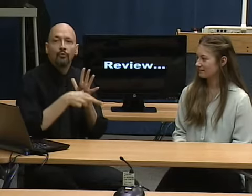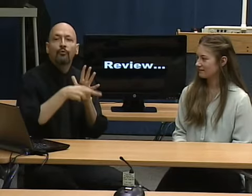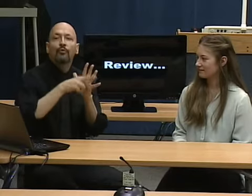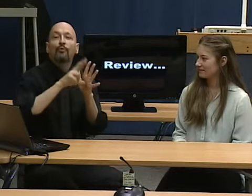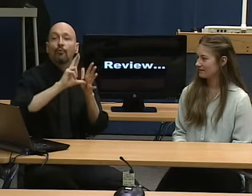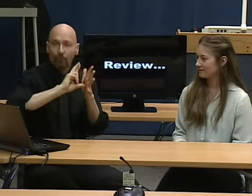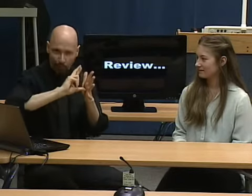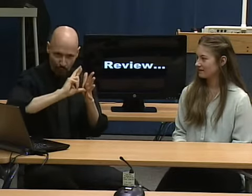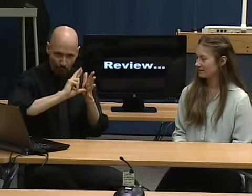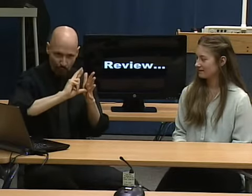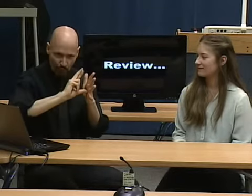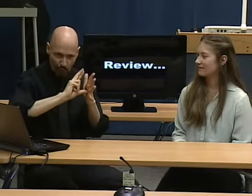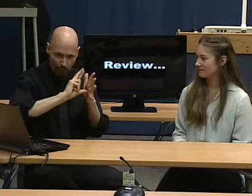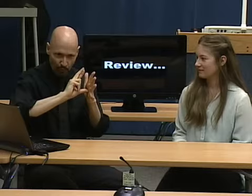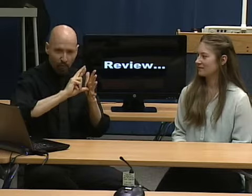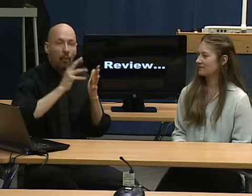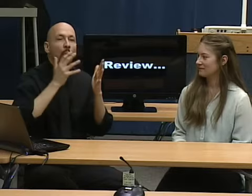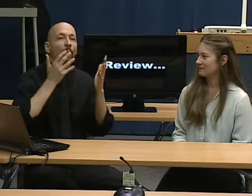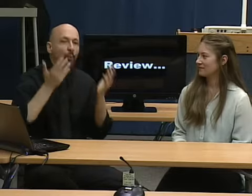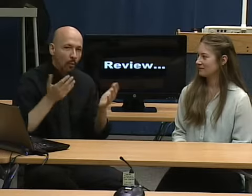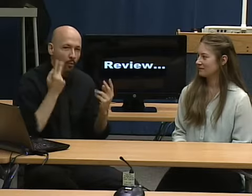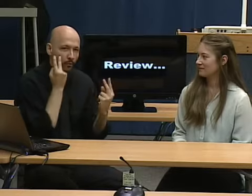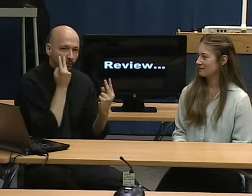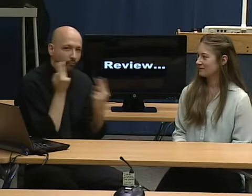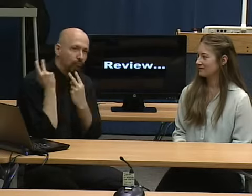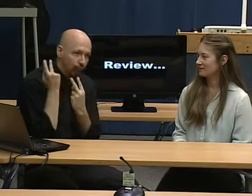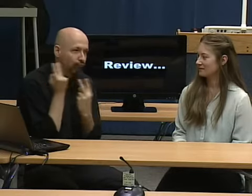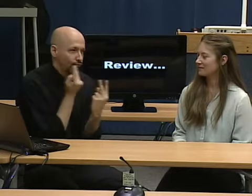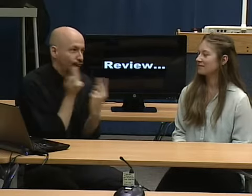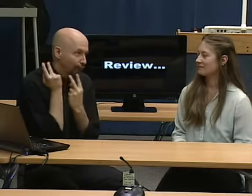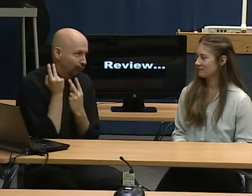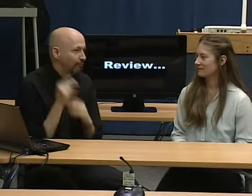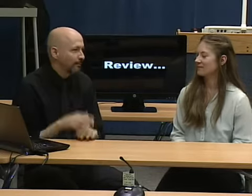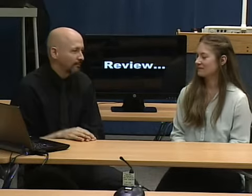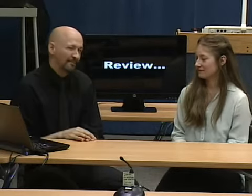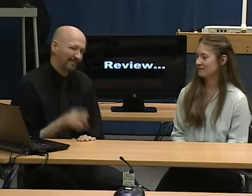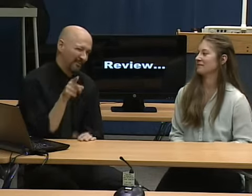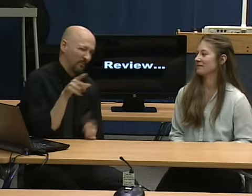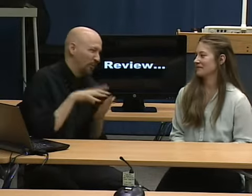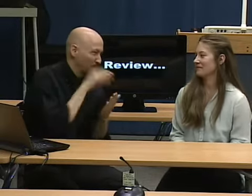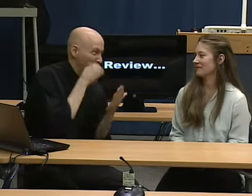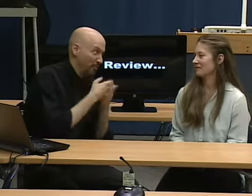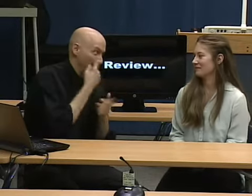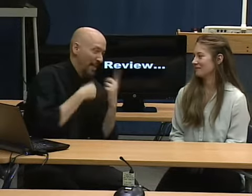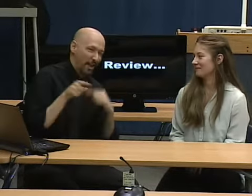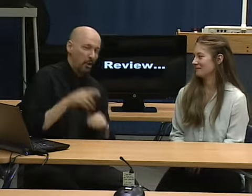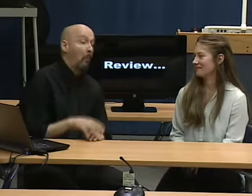"Review" or "review." That person learned a new sign.